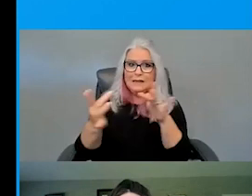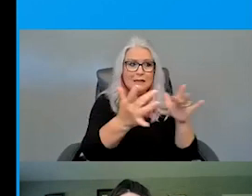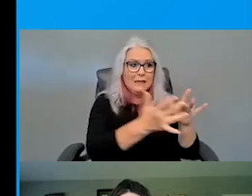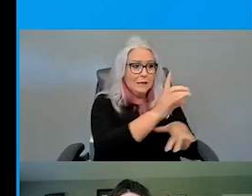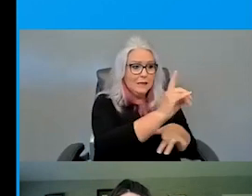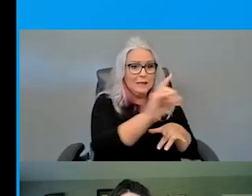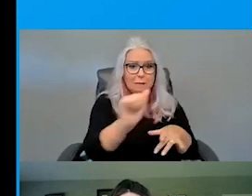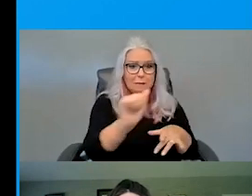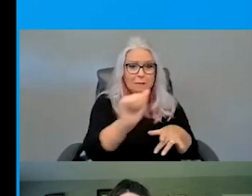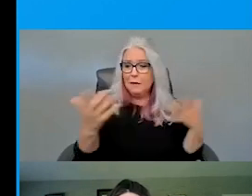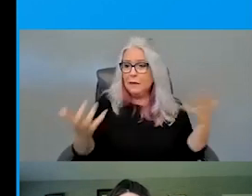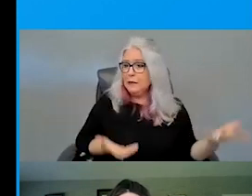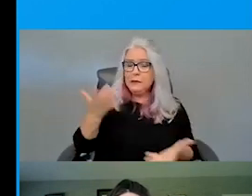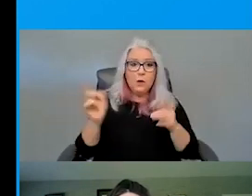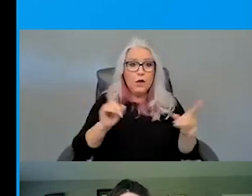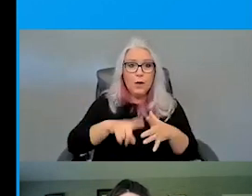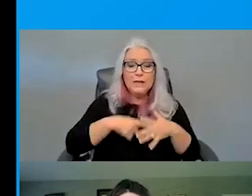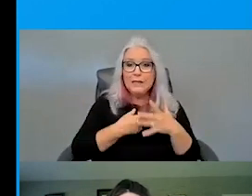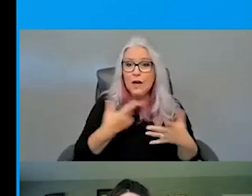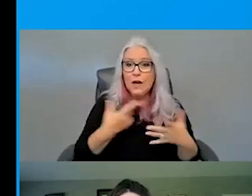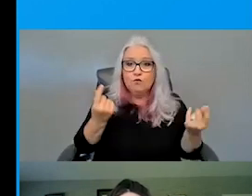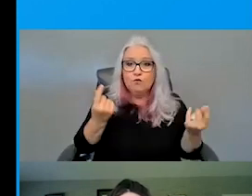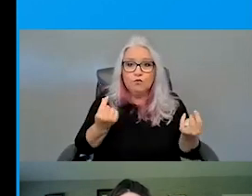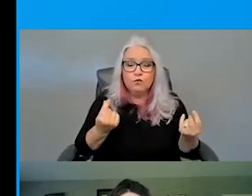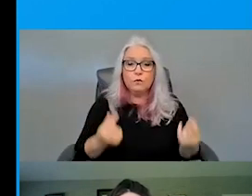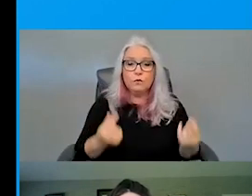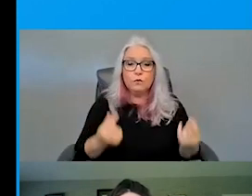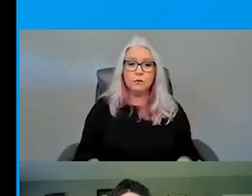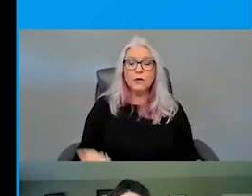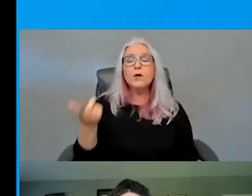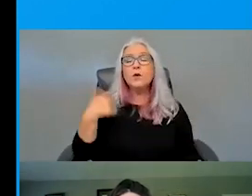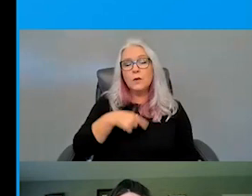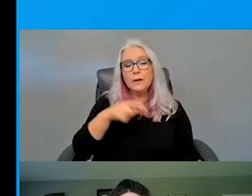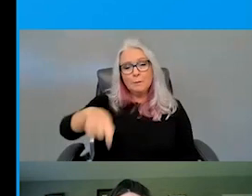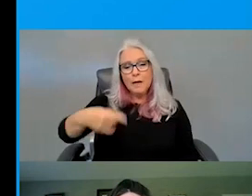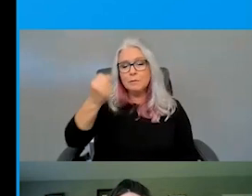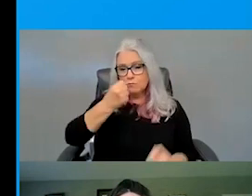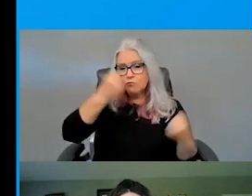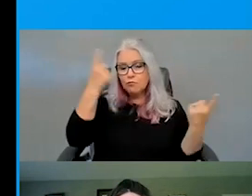where are they, where do I start. We need to understand this is a process that leads to proper response. But we also